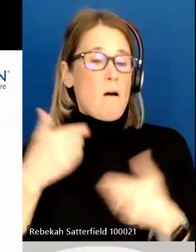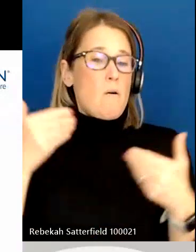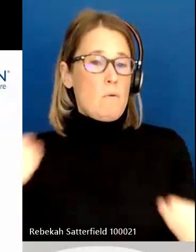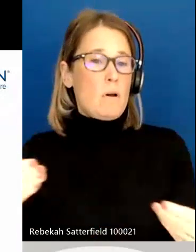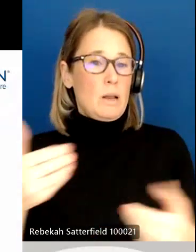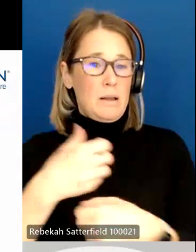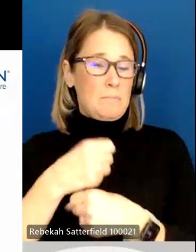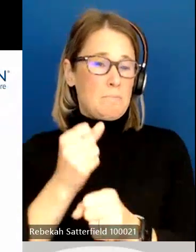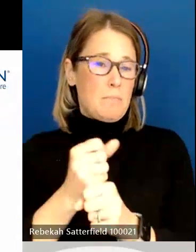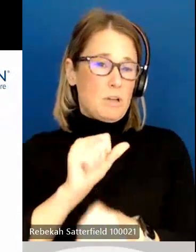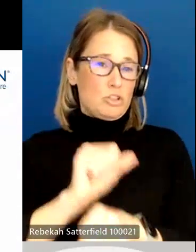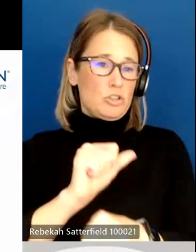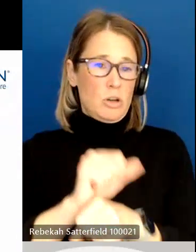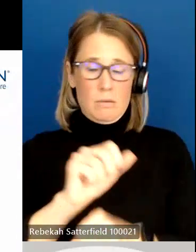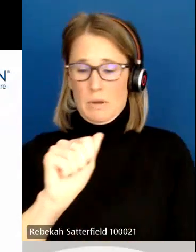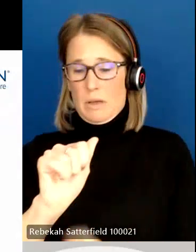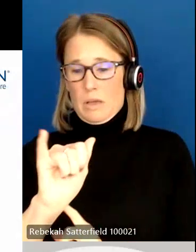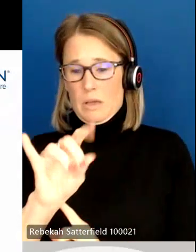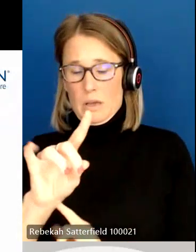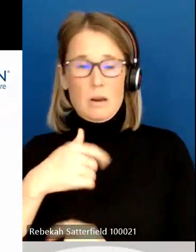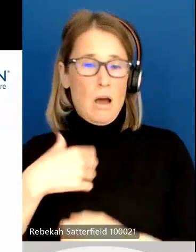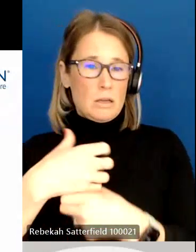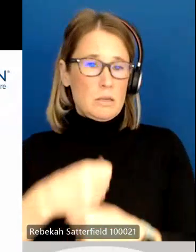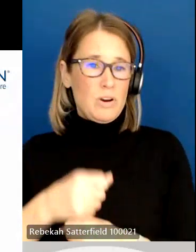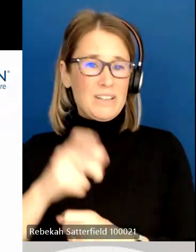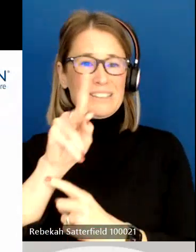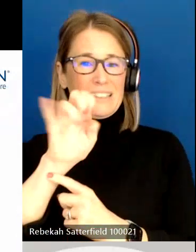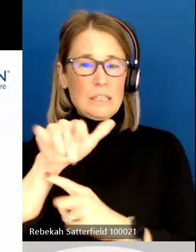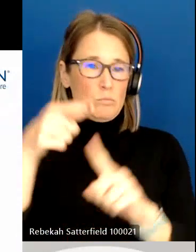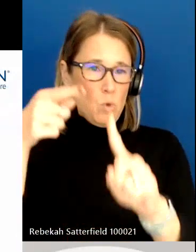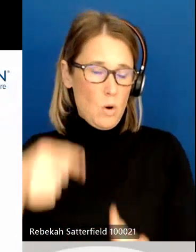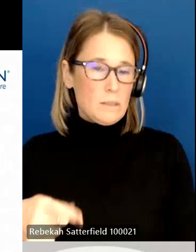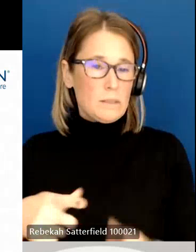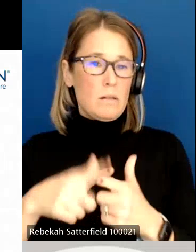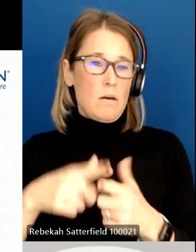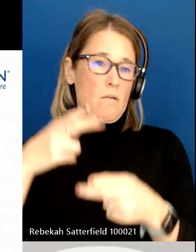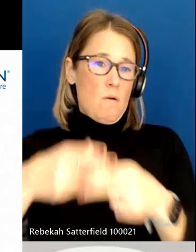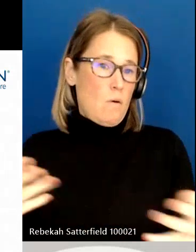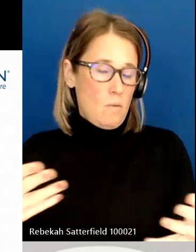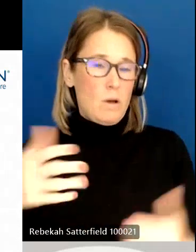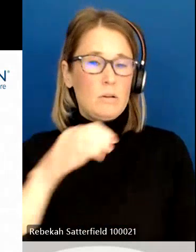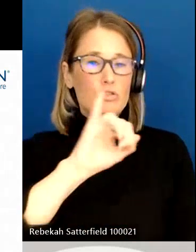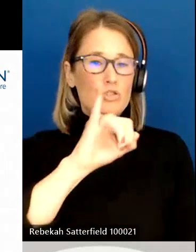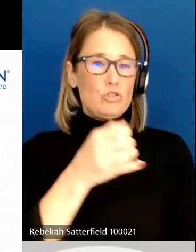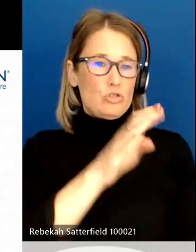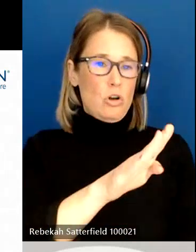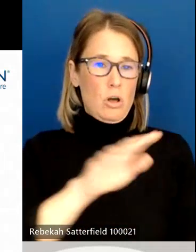points and we called that a job aid for language access a job aid for auxiliary AIDS a job aid for